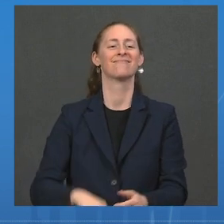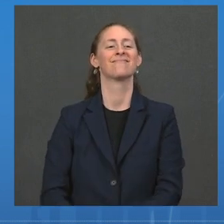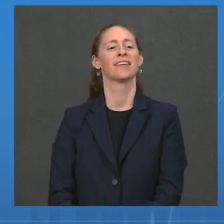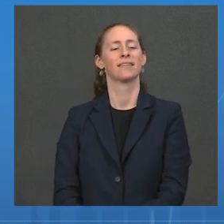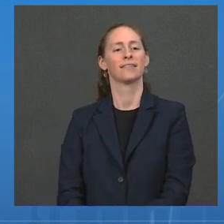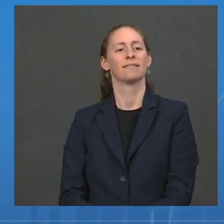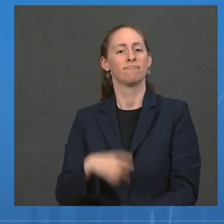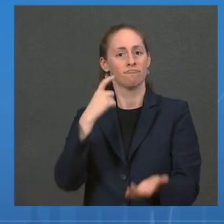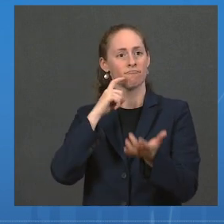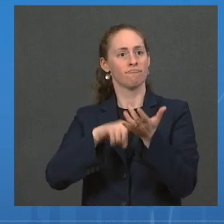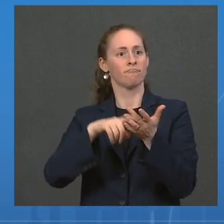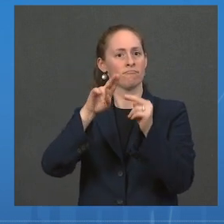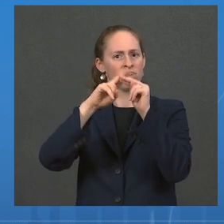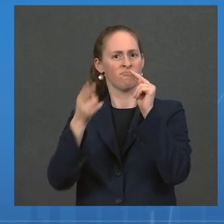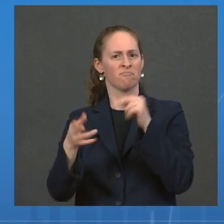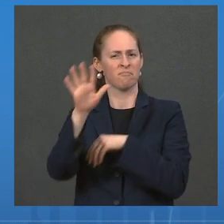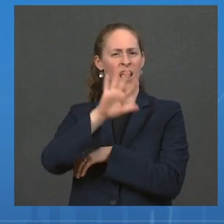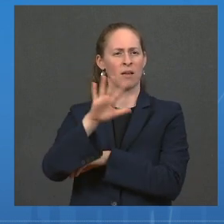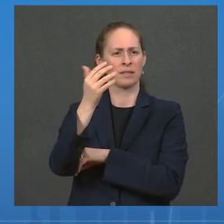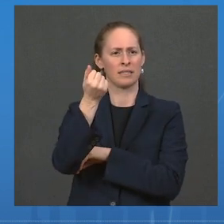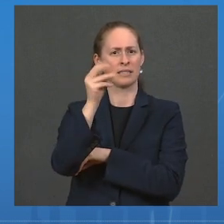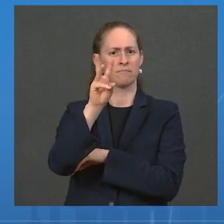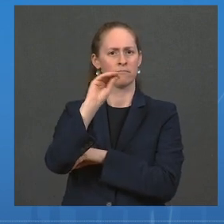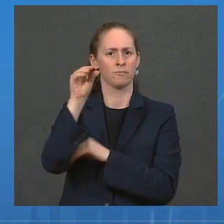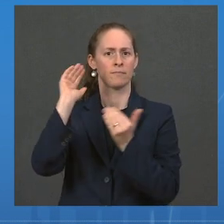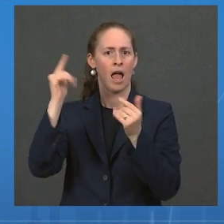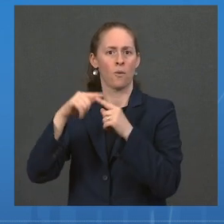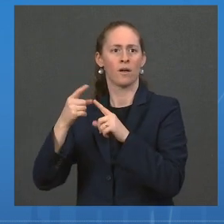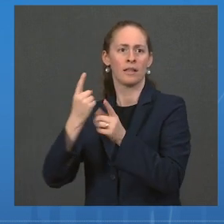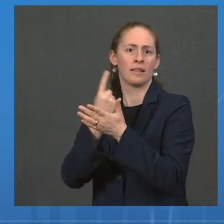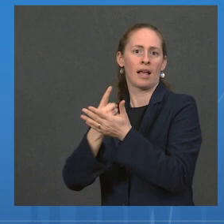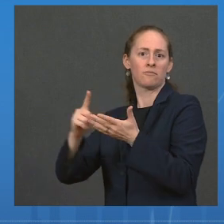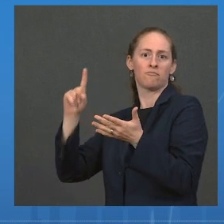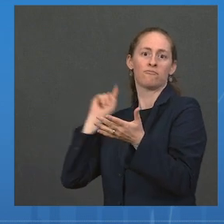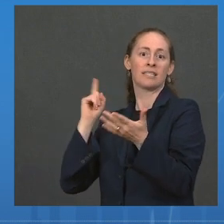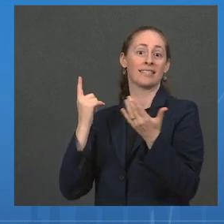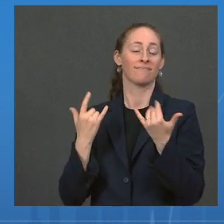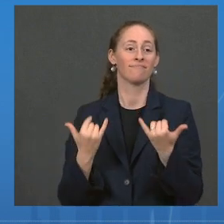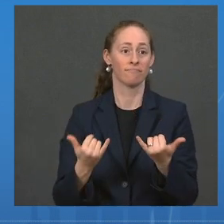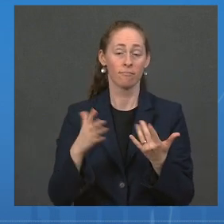over the prior week. The seven-day average of hospital admissions was about 6,000 per day,